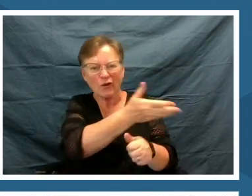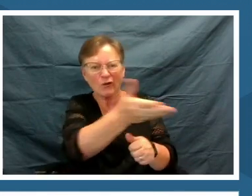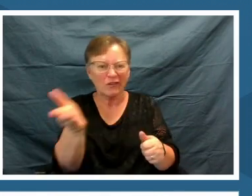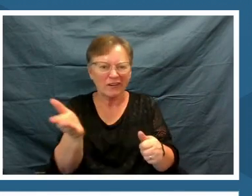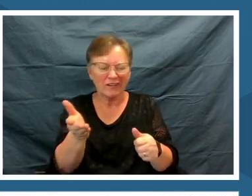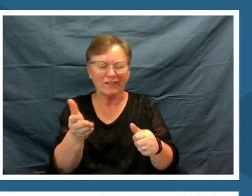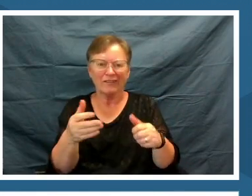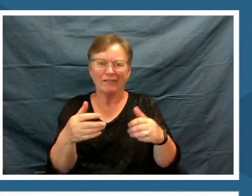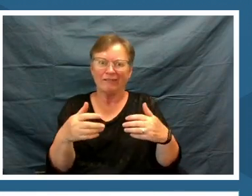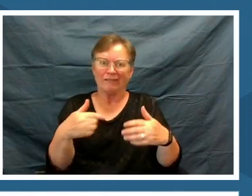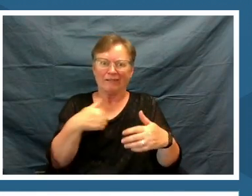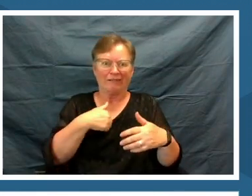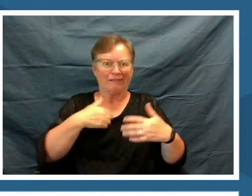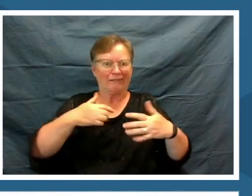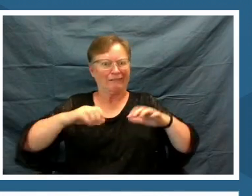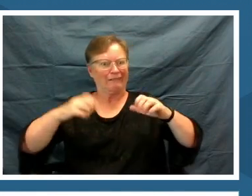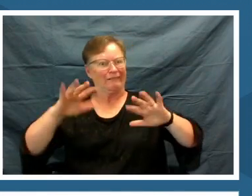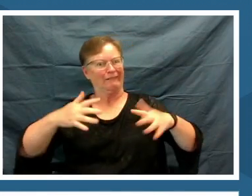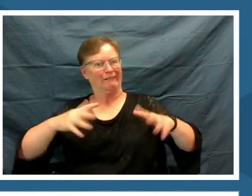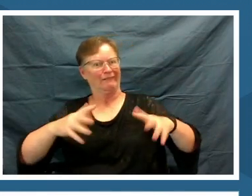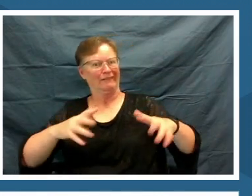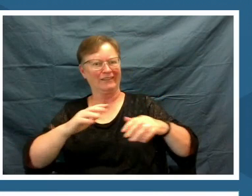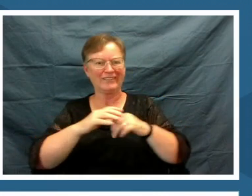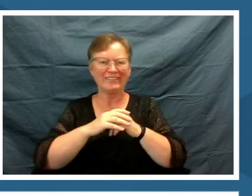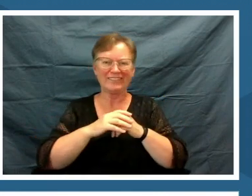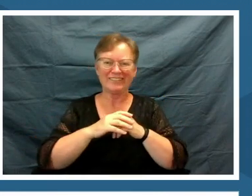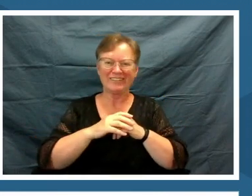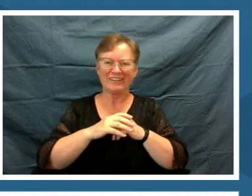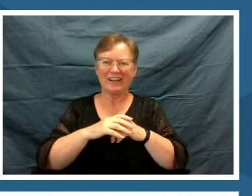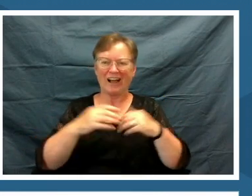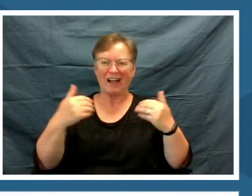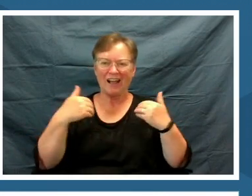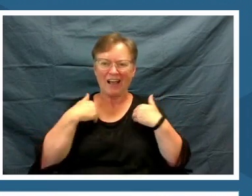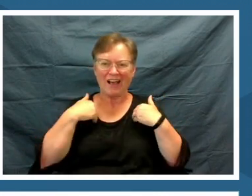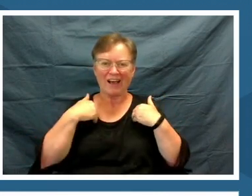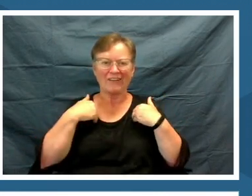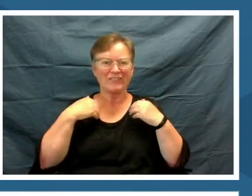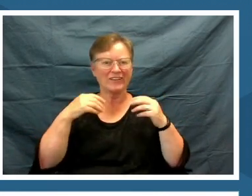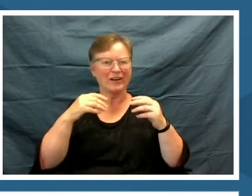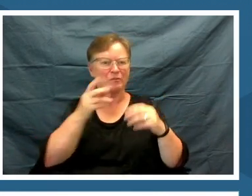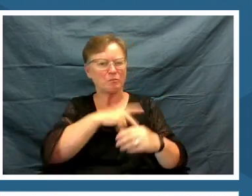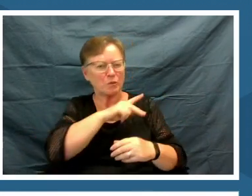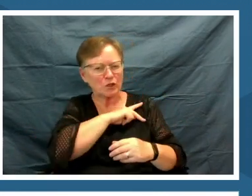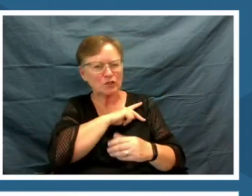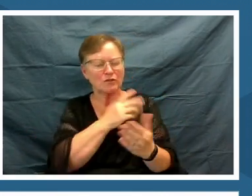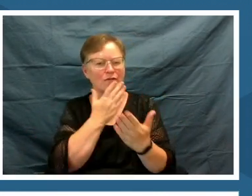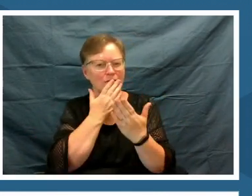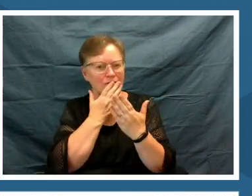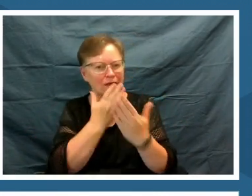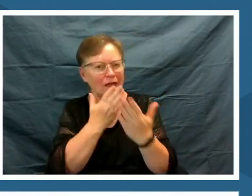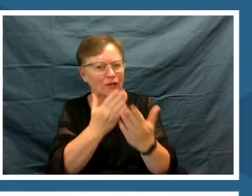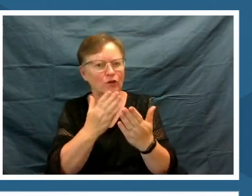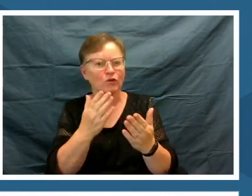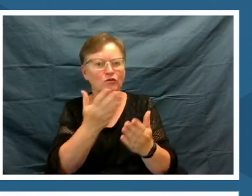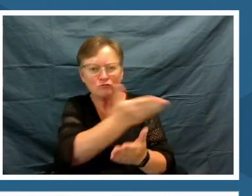uh i i really have uh first of all thank you to everyone